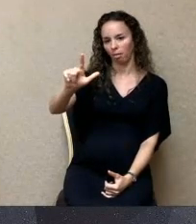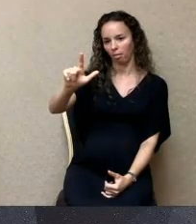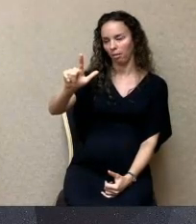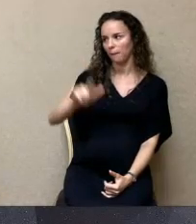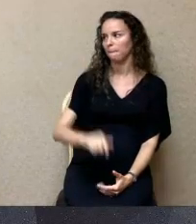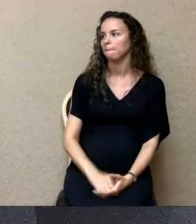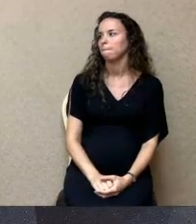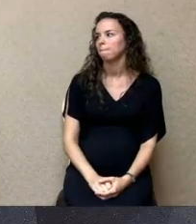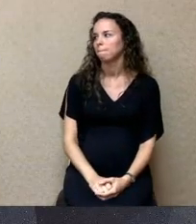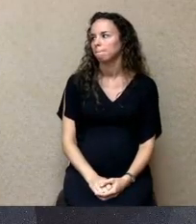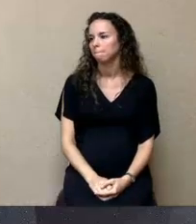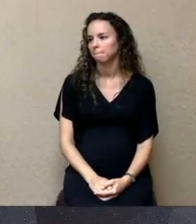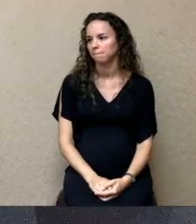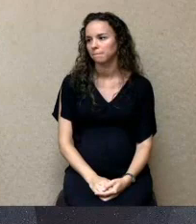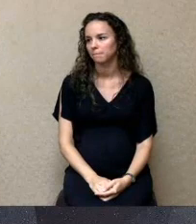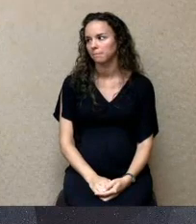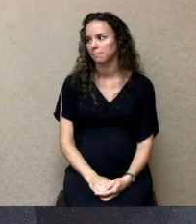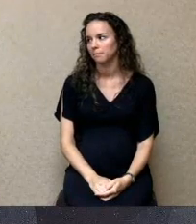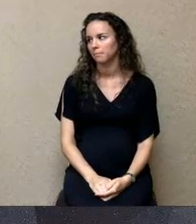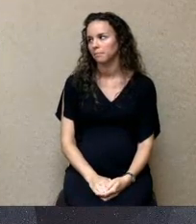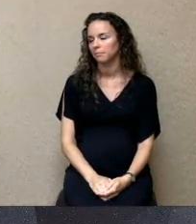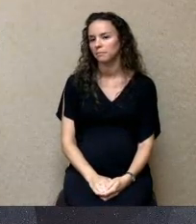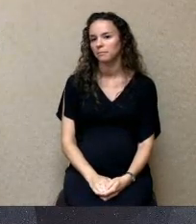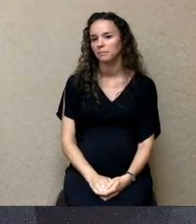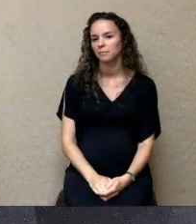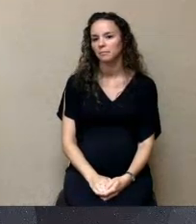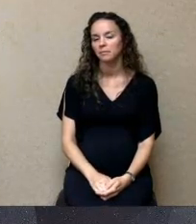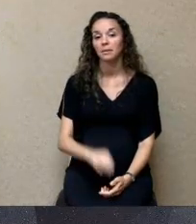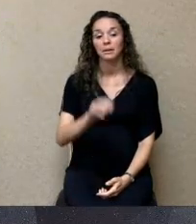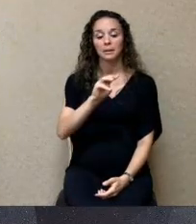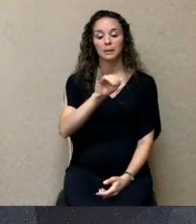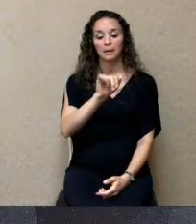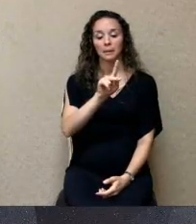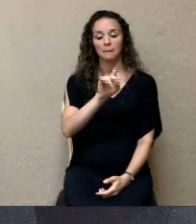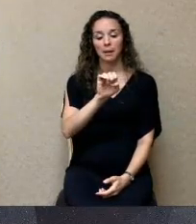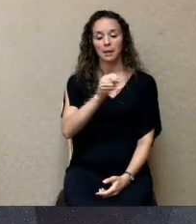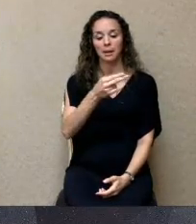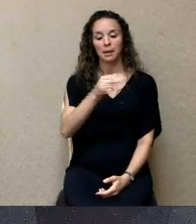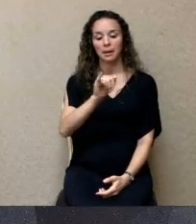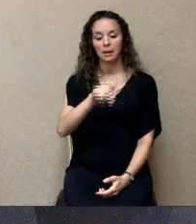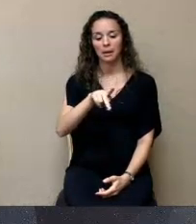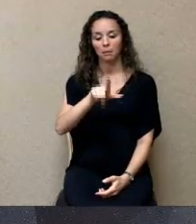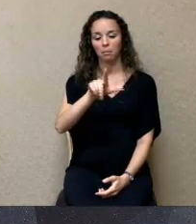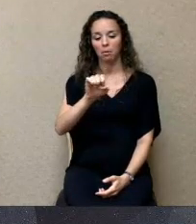So, MIKEHIPPLE@GMAIL.COM.